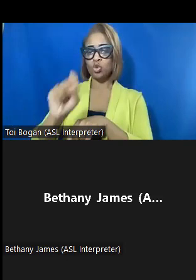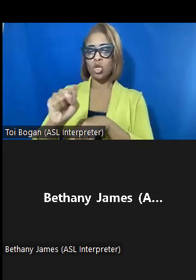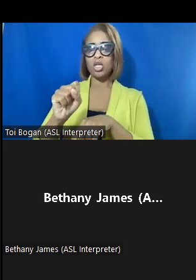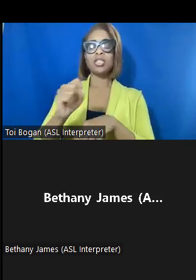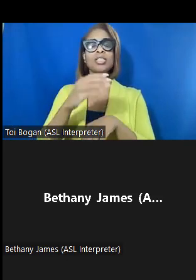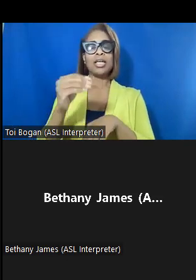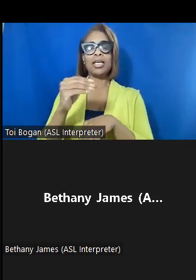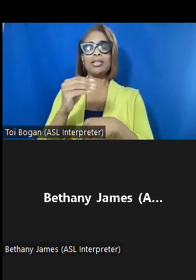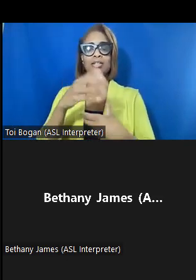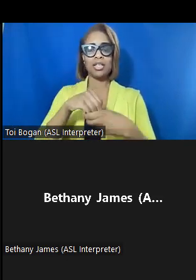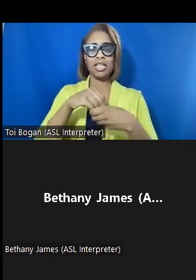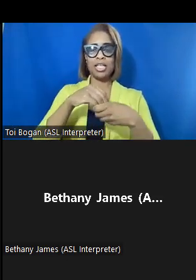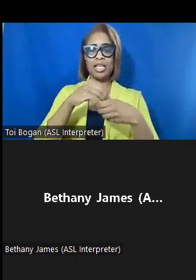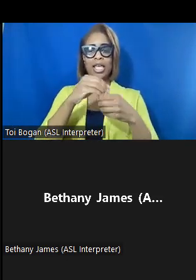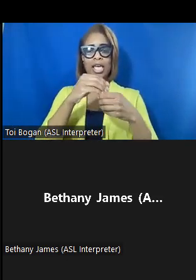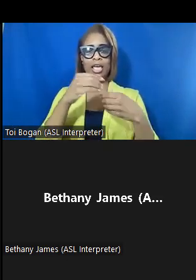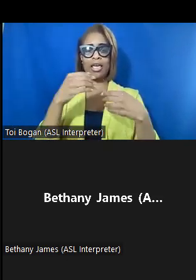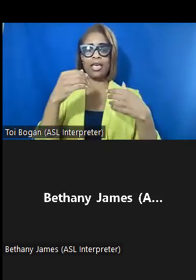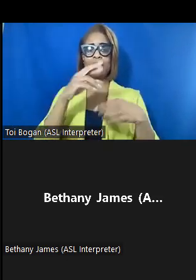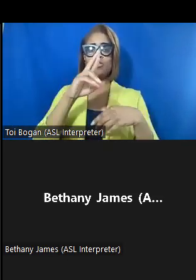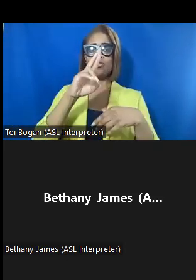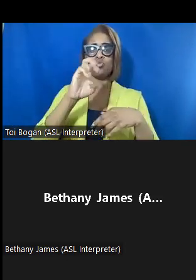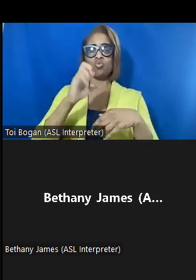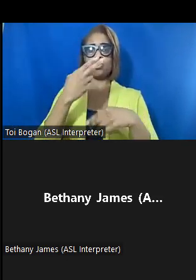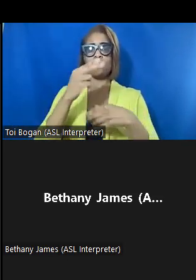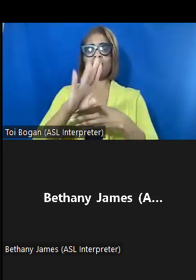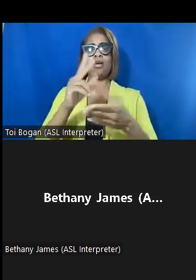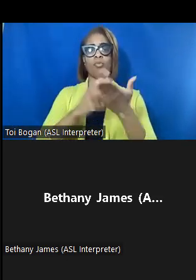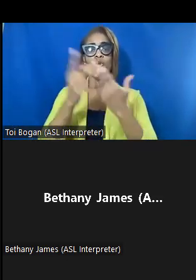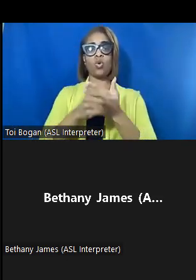a supervisory rehabilitation program, or they've completed a rehabilitation program.